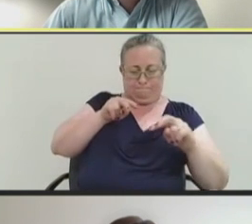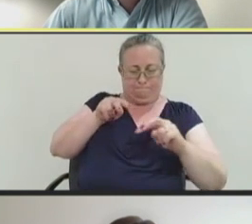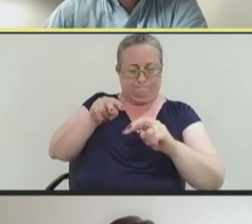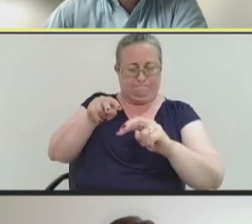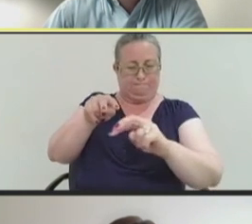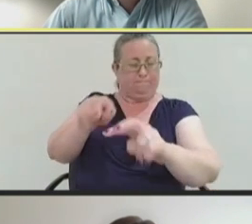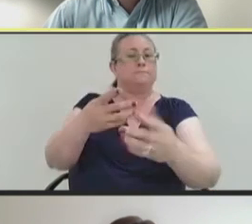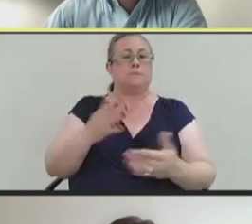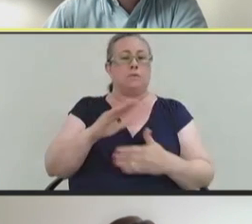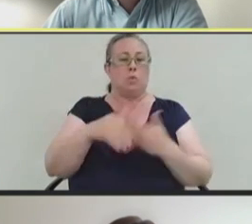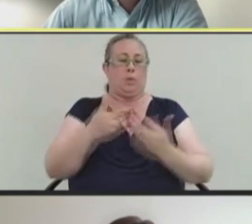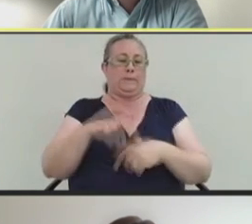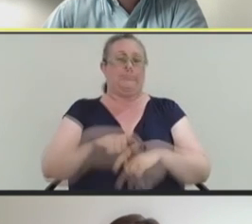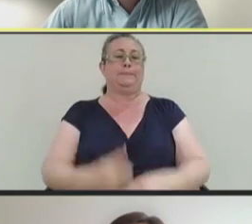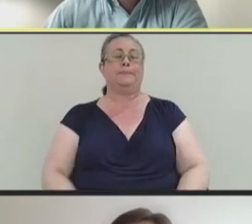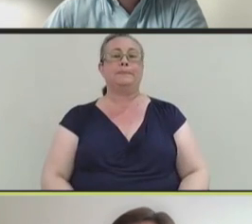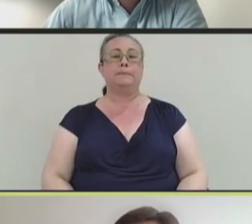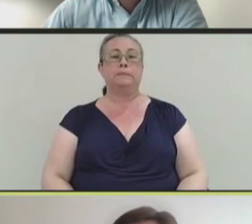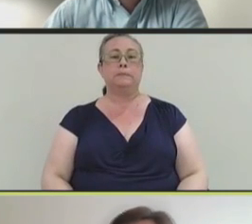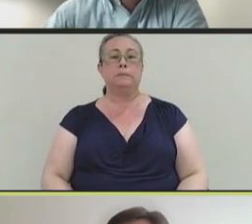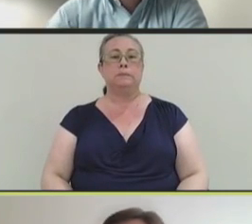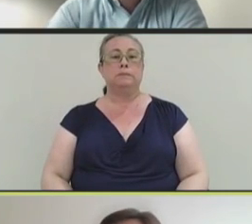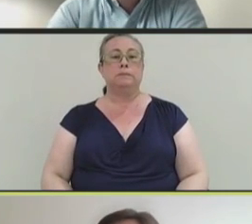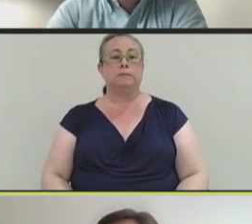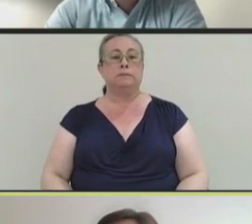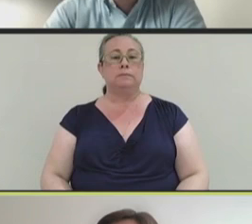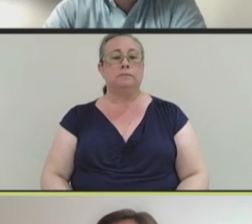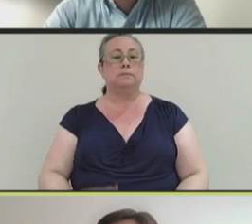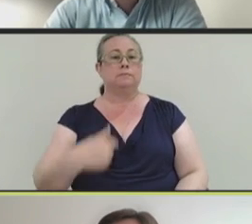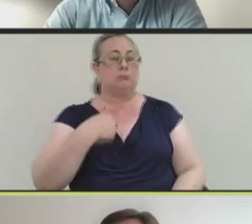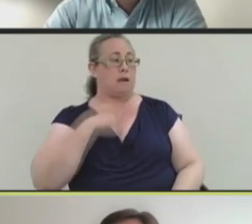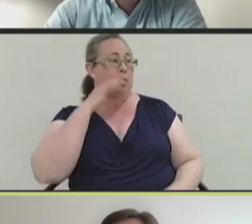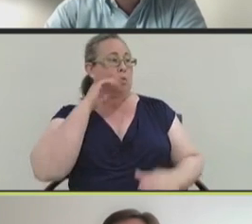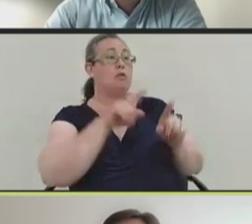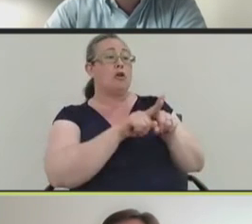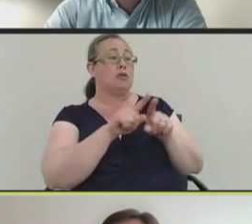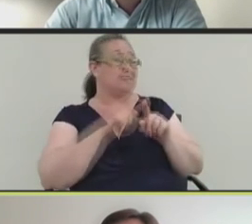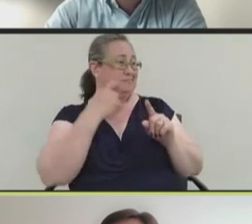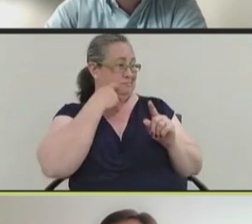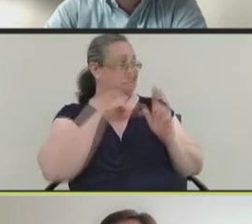Lorna Meldrum: I would also reiterate what Julian has said,